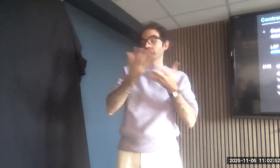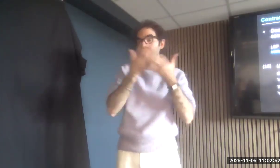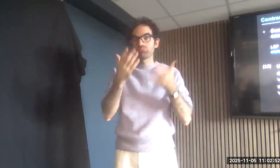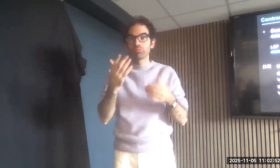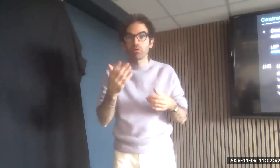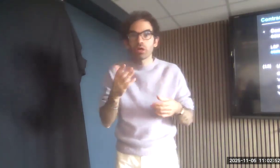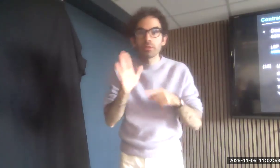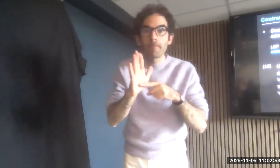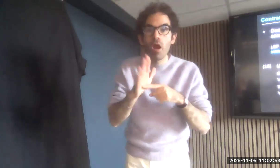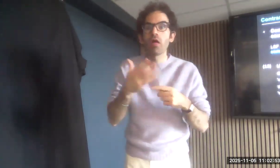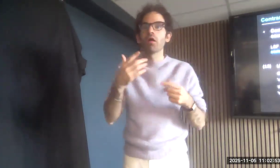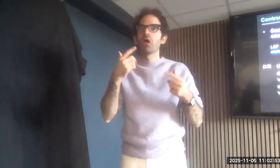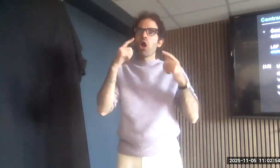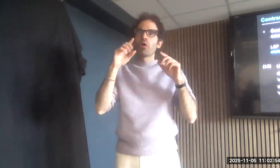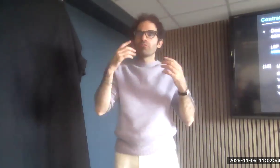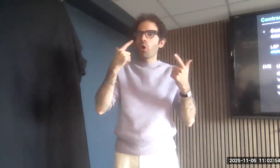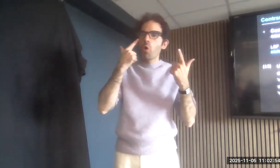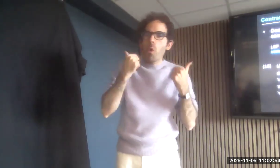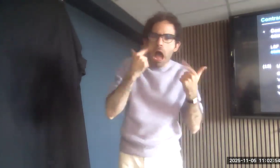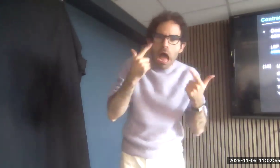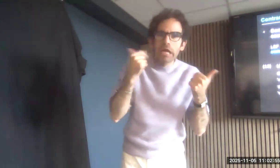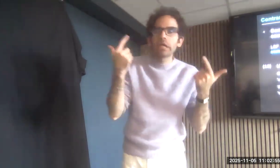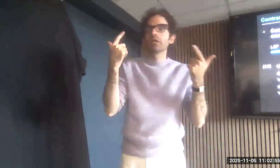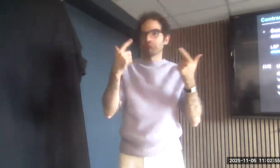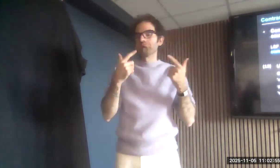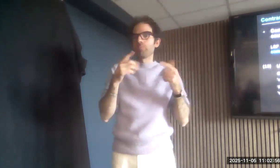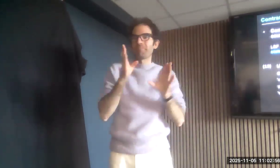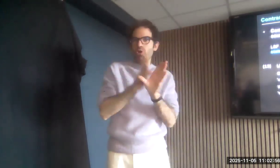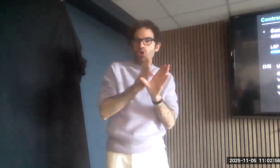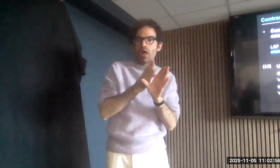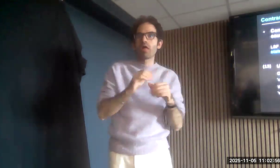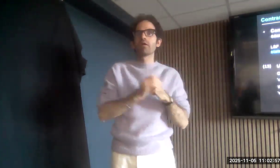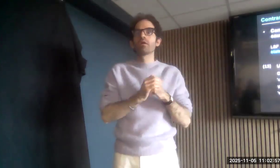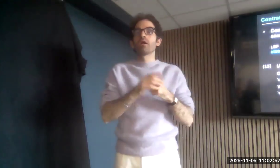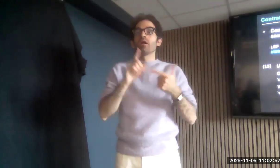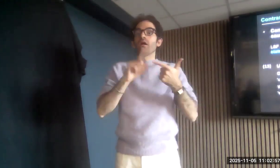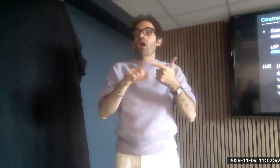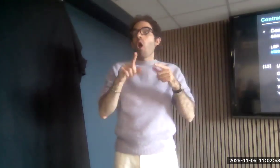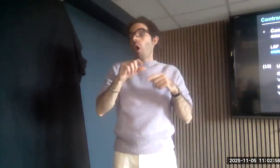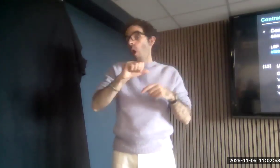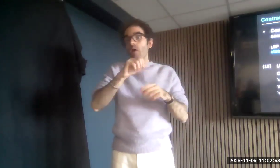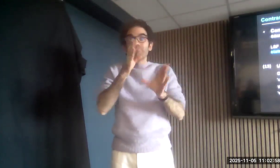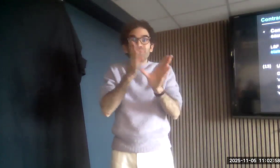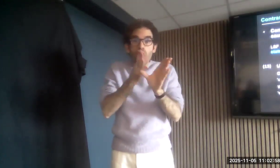So, in LSF, the causative can allow for internally caused changes of state.